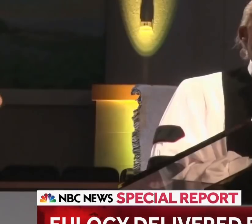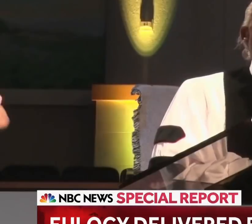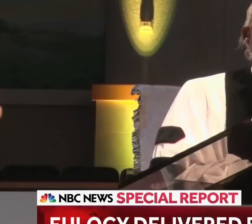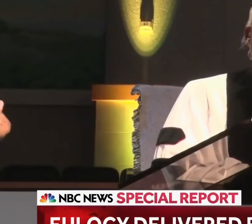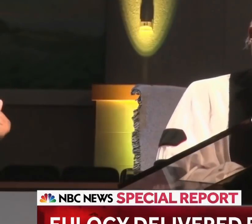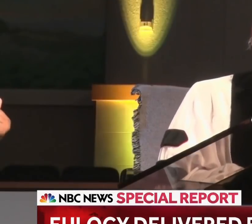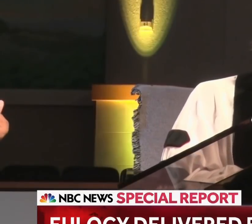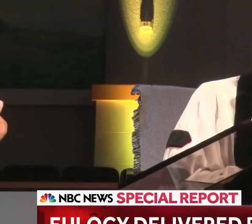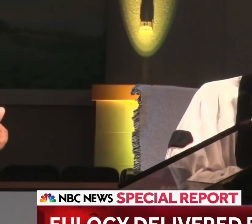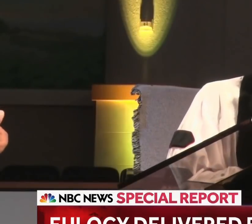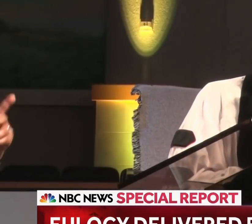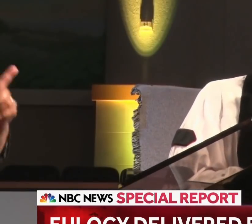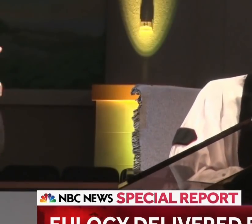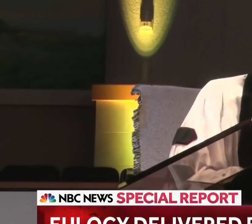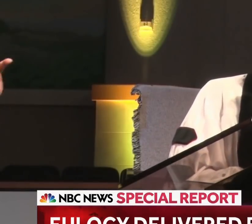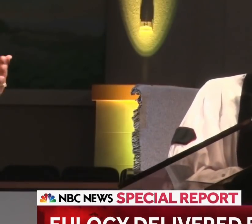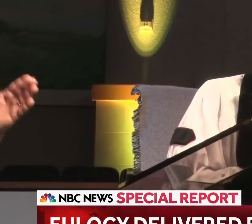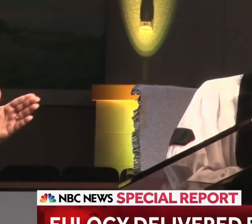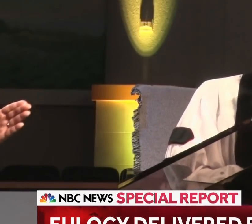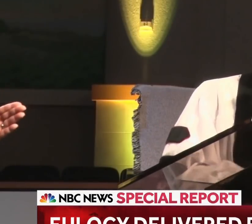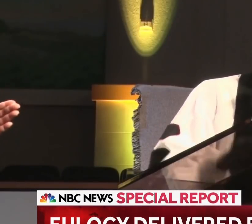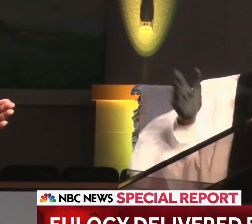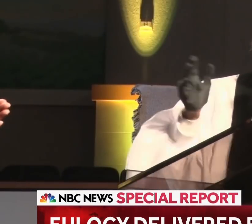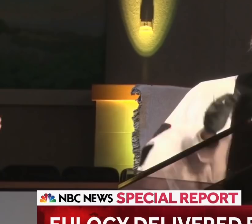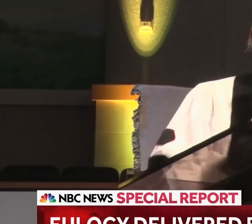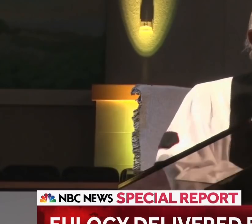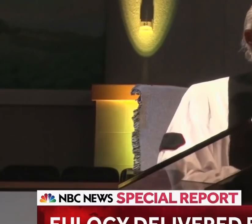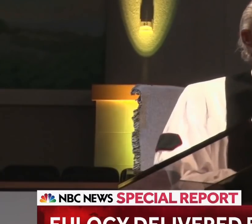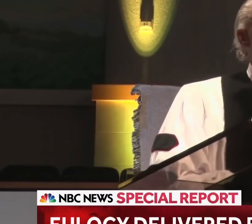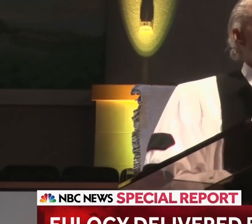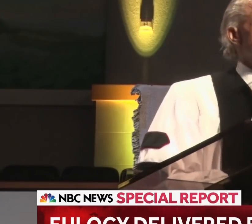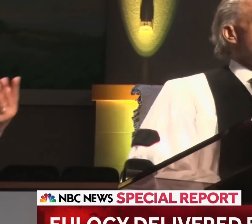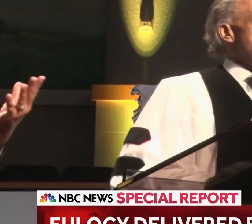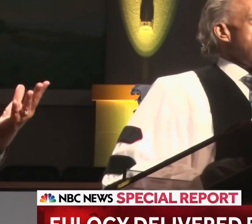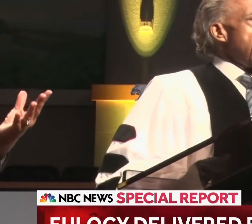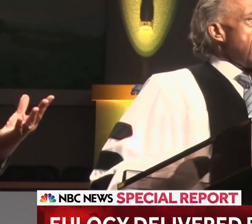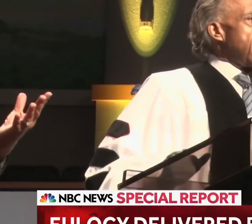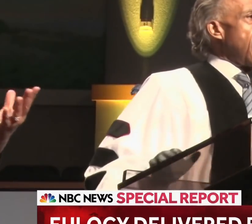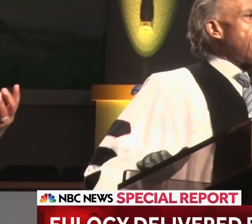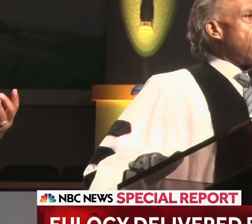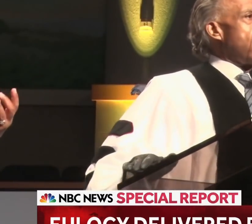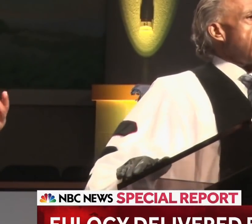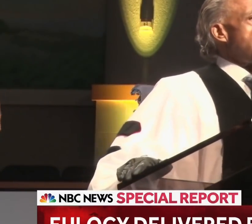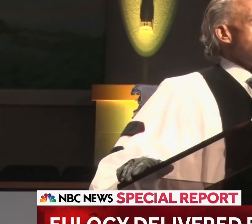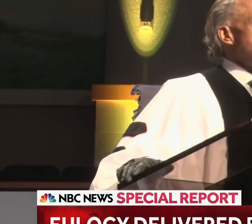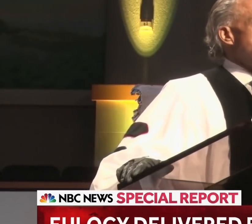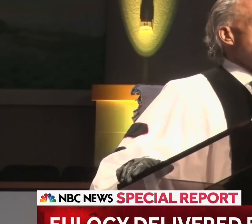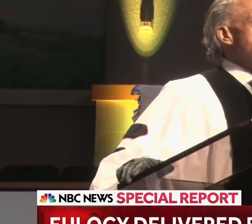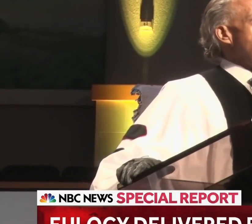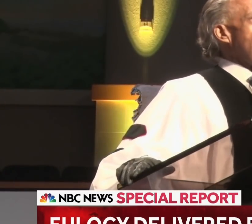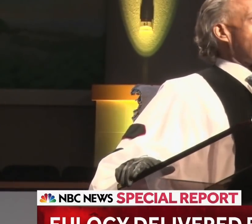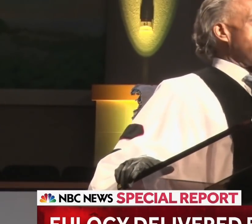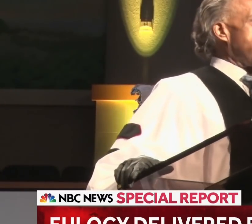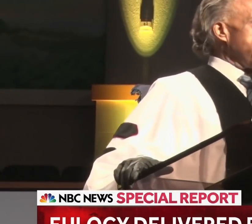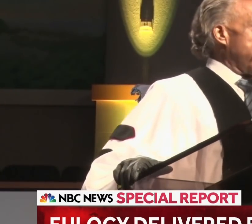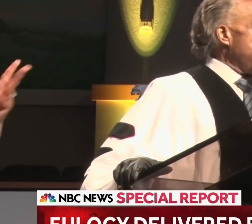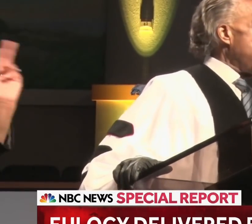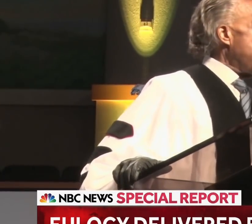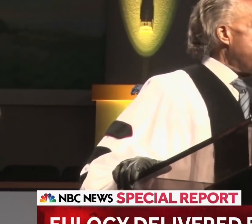THAT SHALL HE ALSO REAP. SO WE COME BECAUSE GOD IN HIS SO WE COME BECAUSE GOD IN HIS